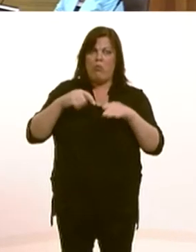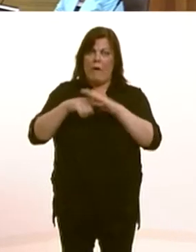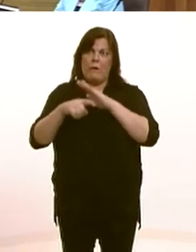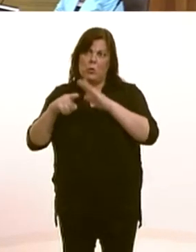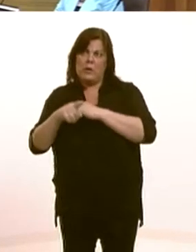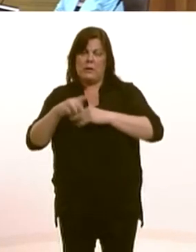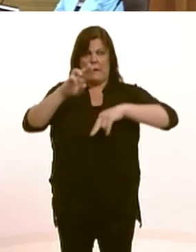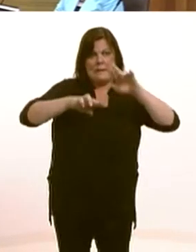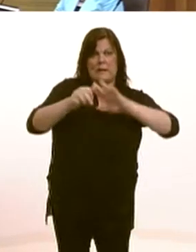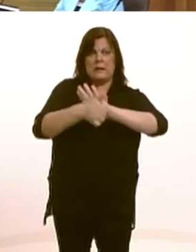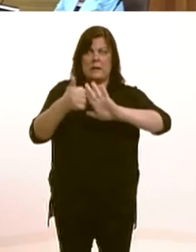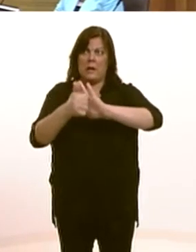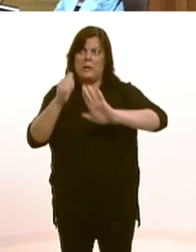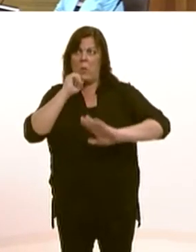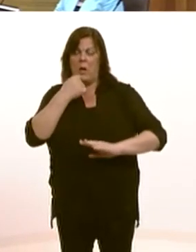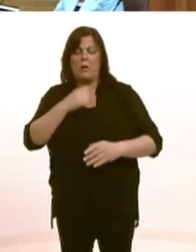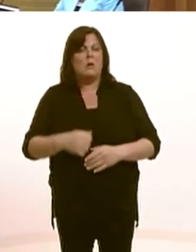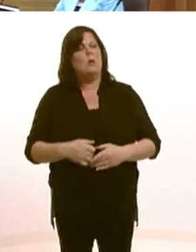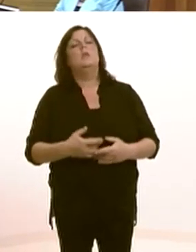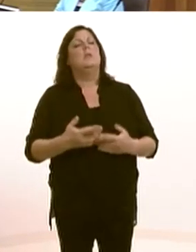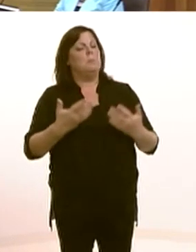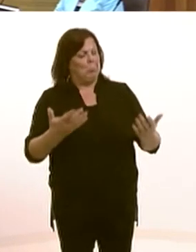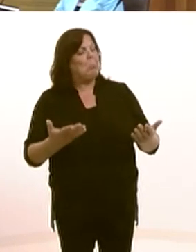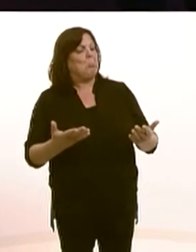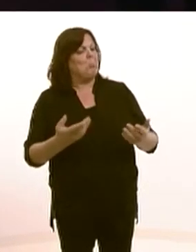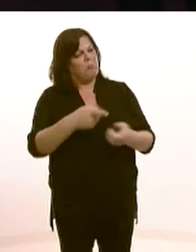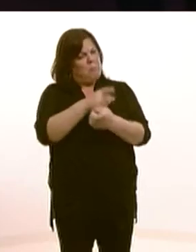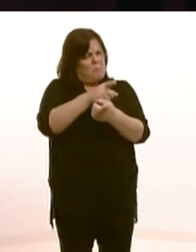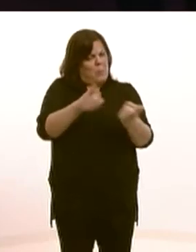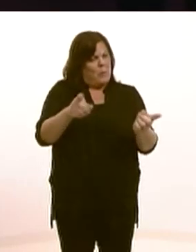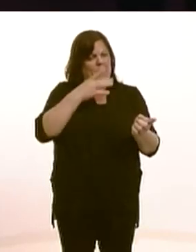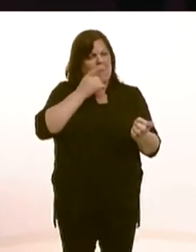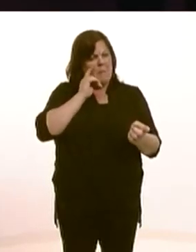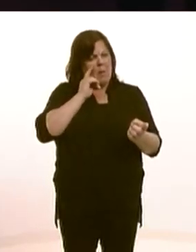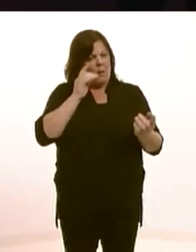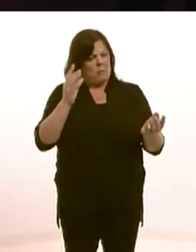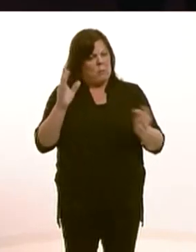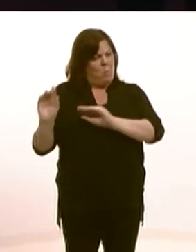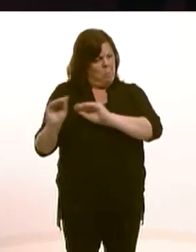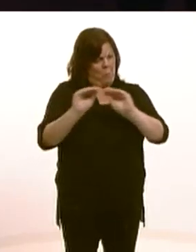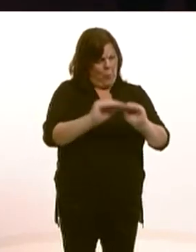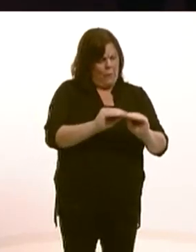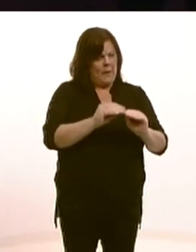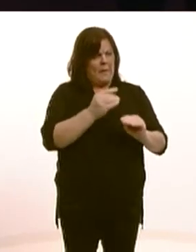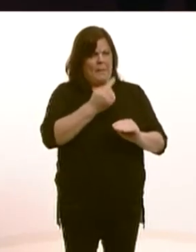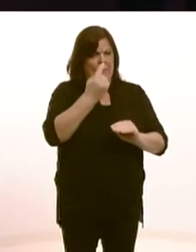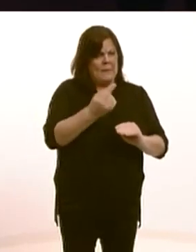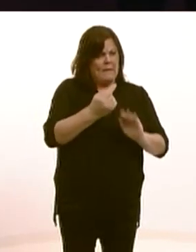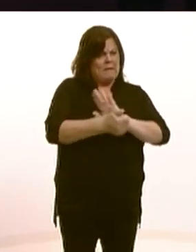We need to make sure that those people who have skills that are needed by our economy and by our health service, that those skills are utilised.